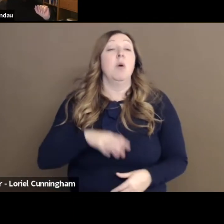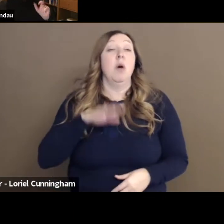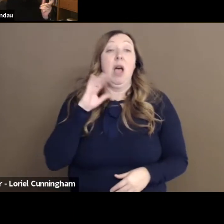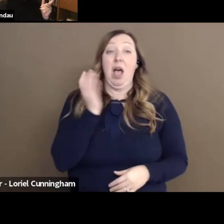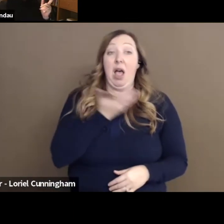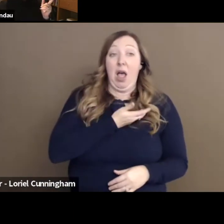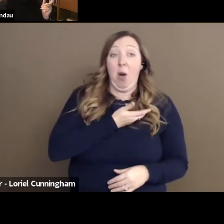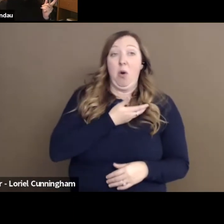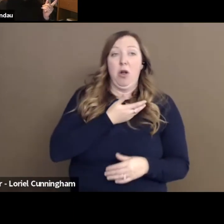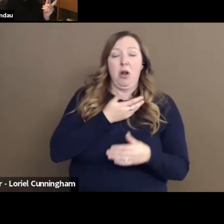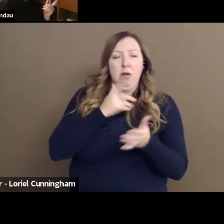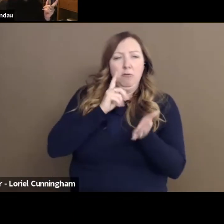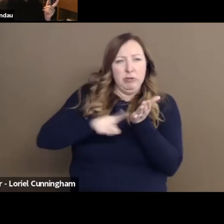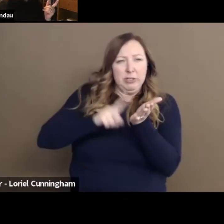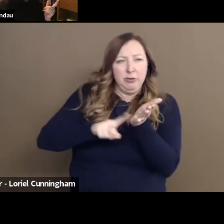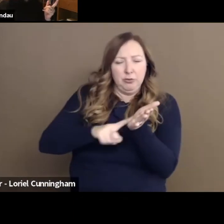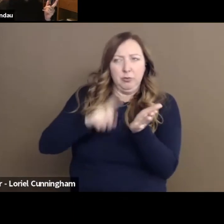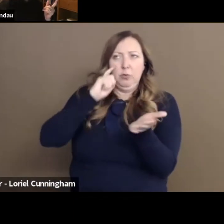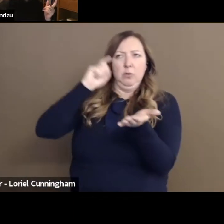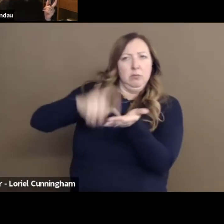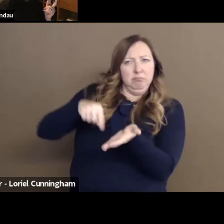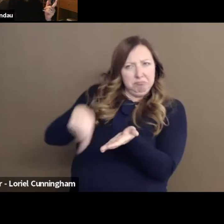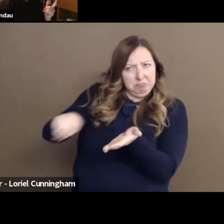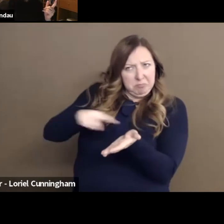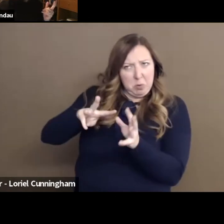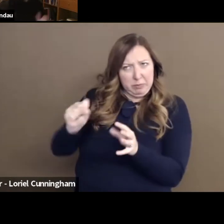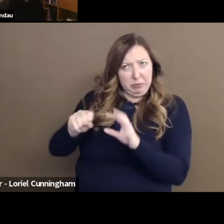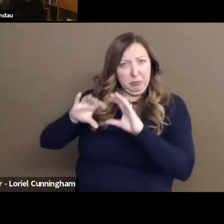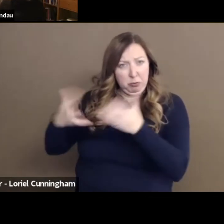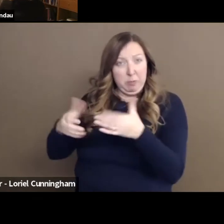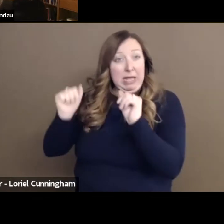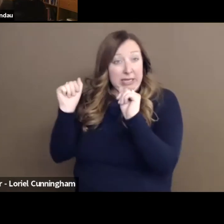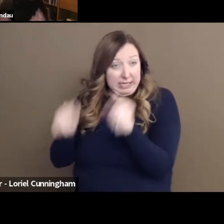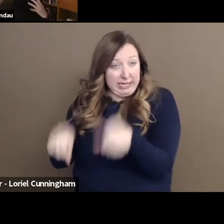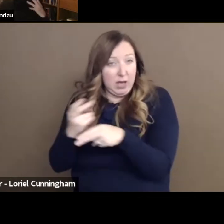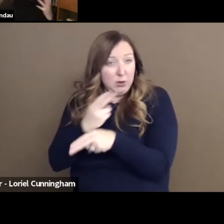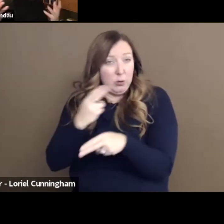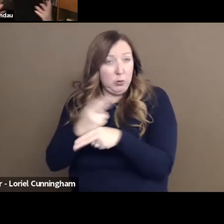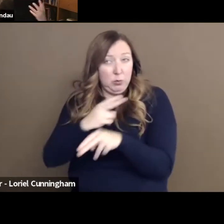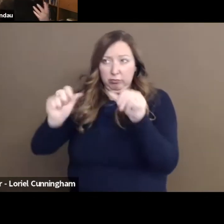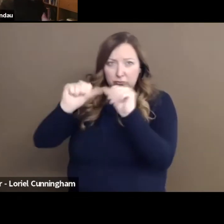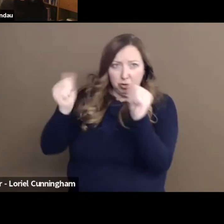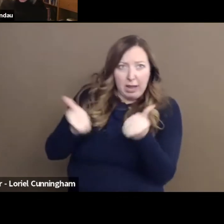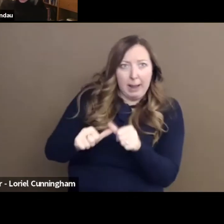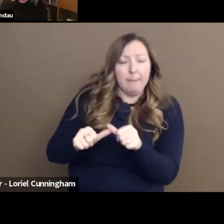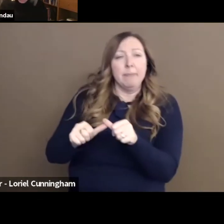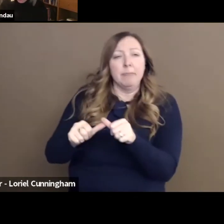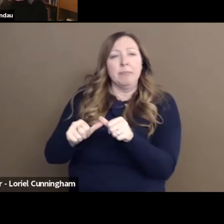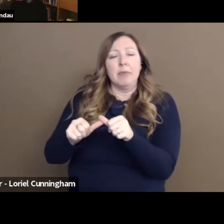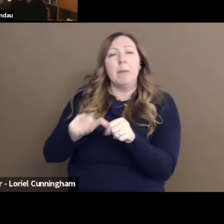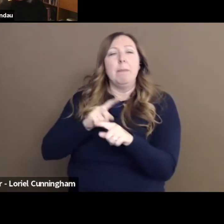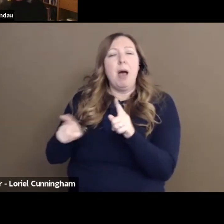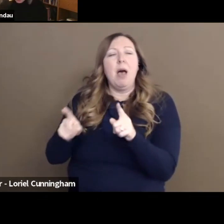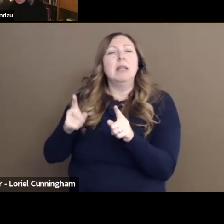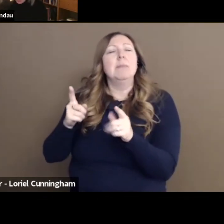they can do geometry but there might be some qualitative changes there may be differences where combining the two